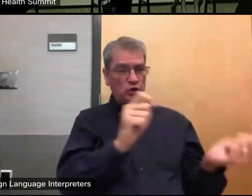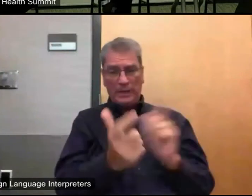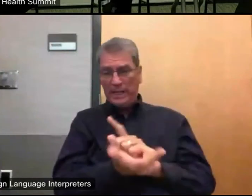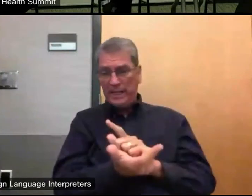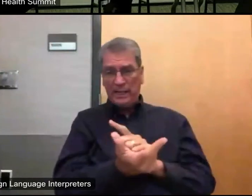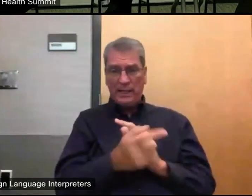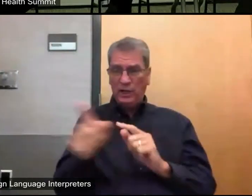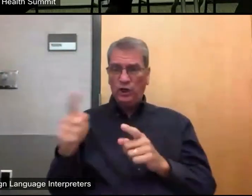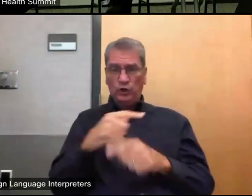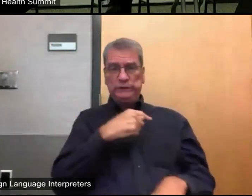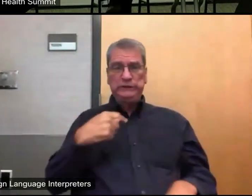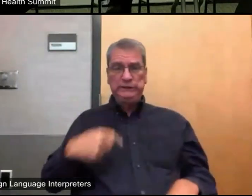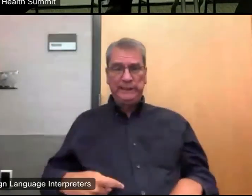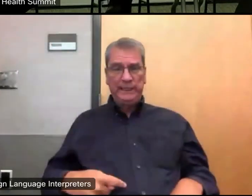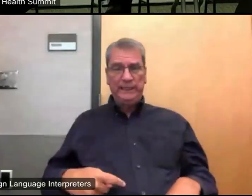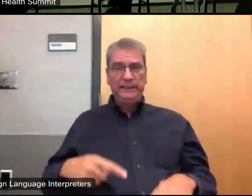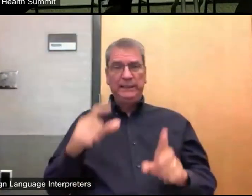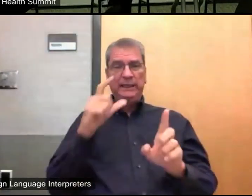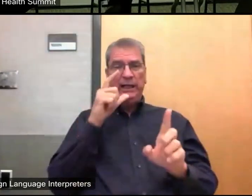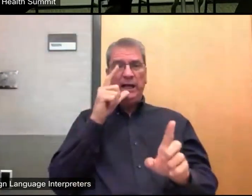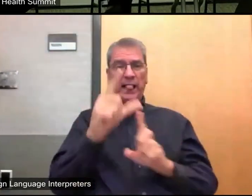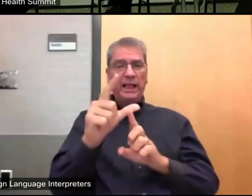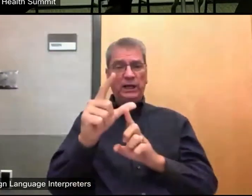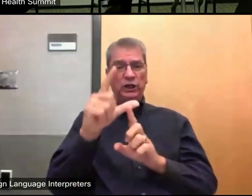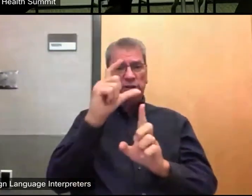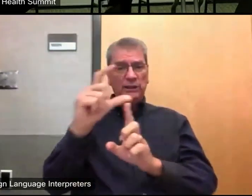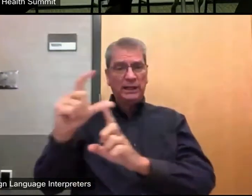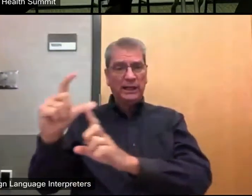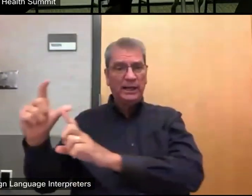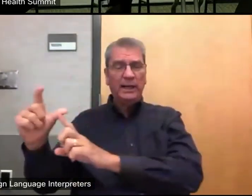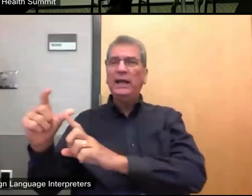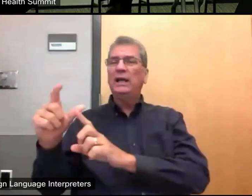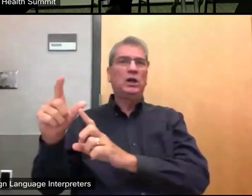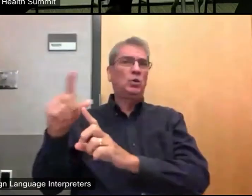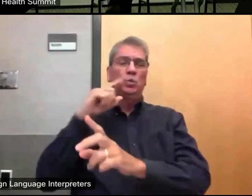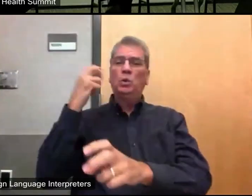Chinese characters and and that was challenging, finding contractors to do that.